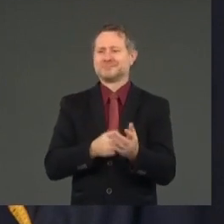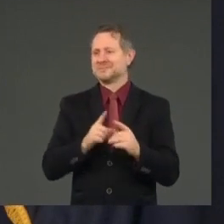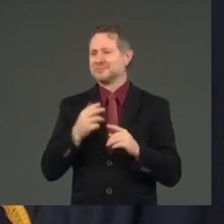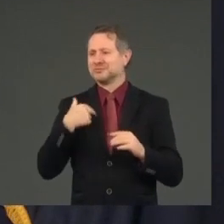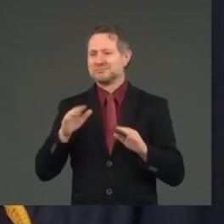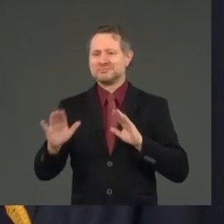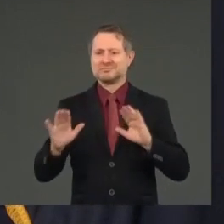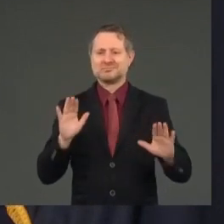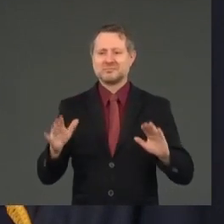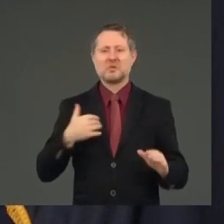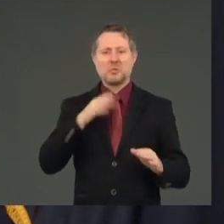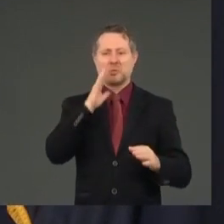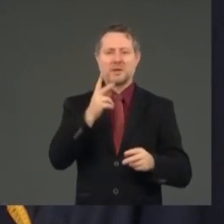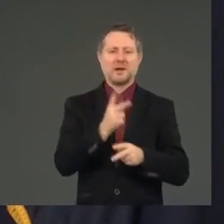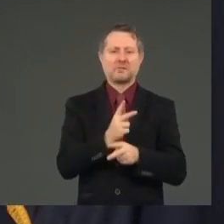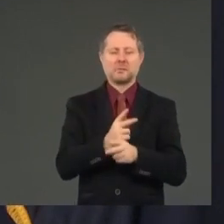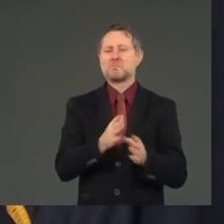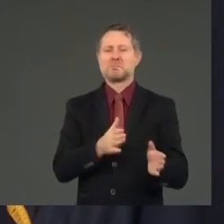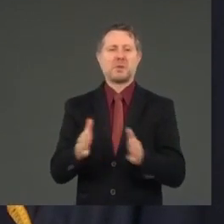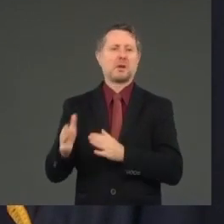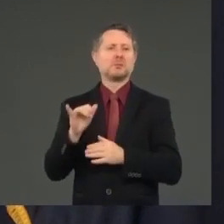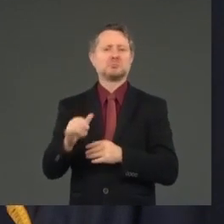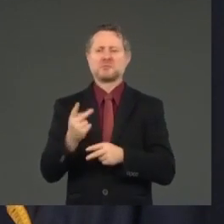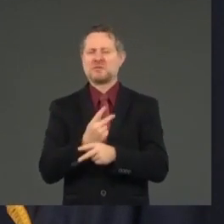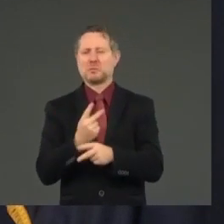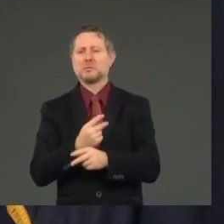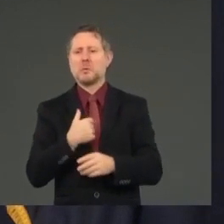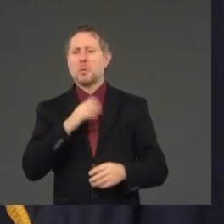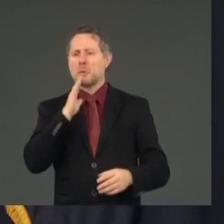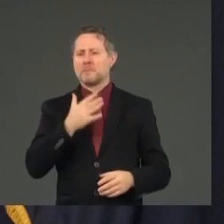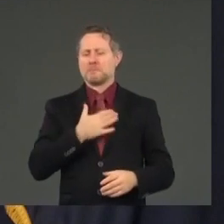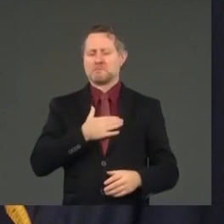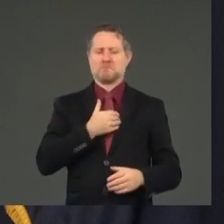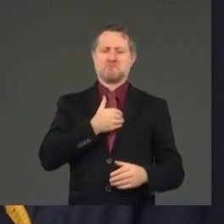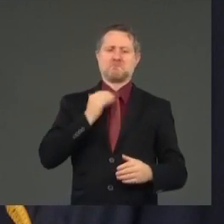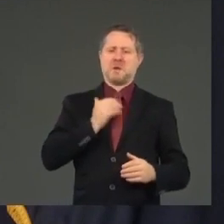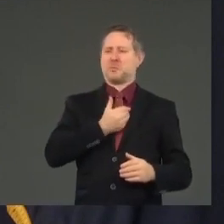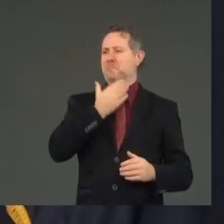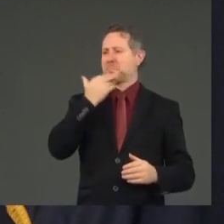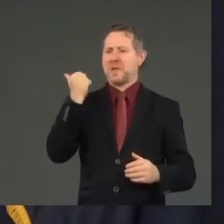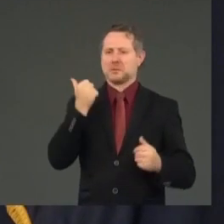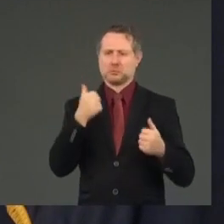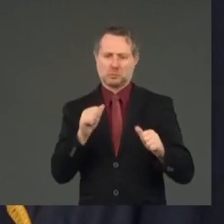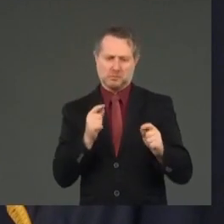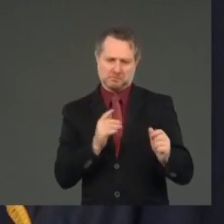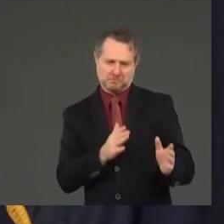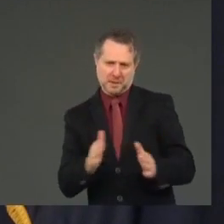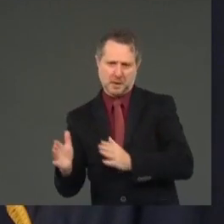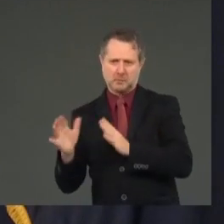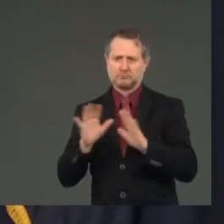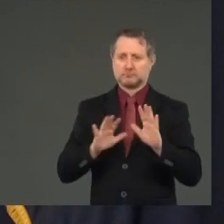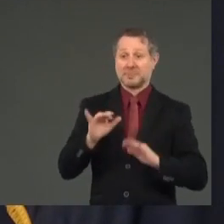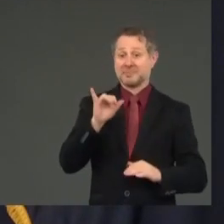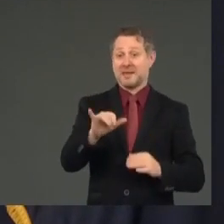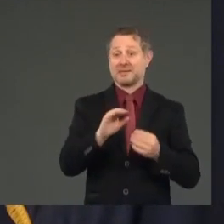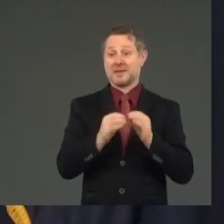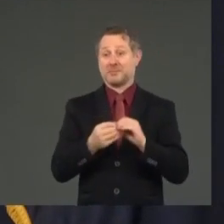SAY HOW COME THEY GET 14, I DON'T GET 14. SO THAT'S WHAT WE WANT TO TALK